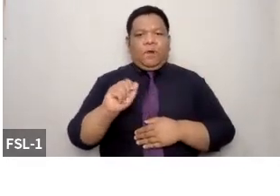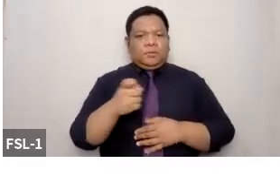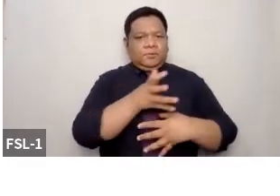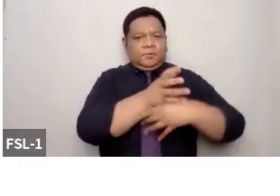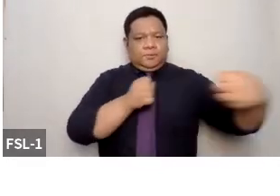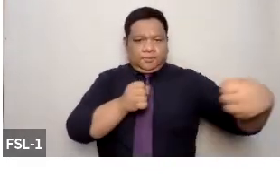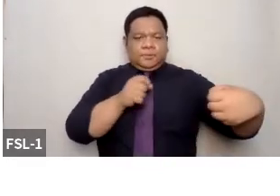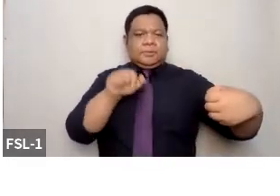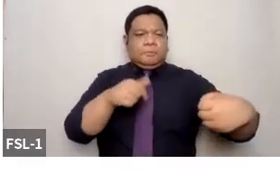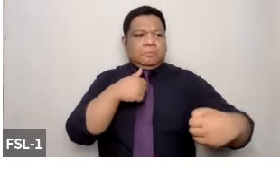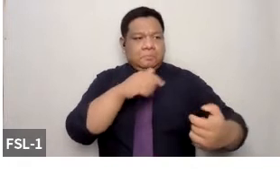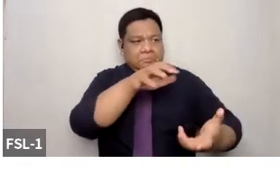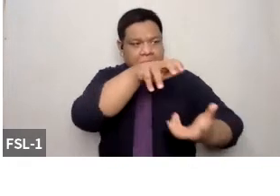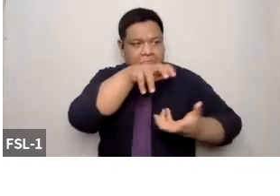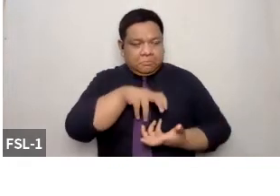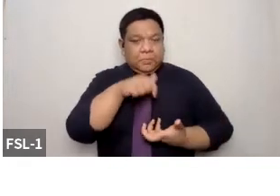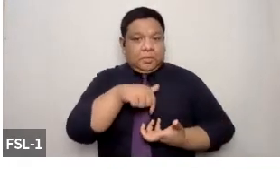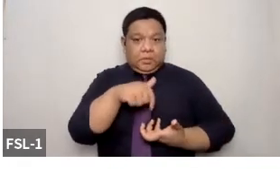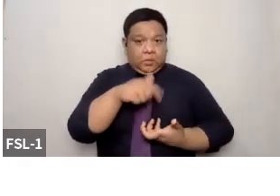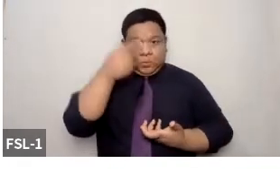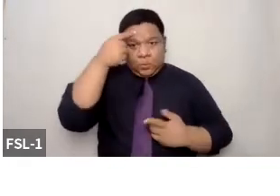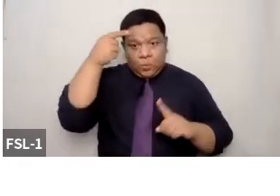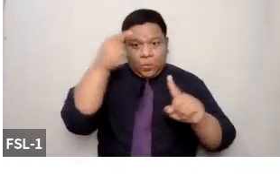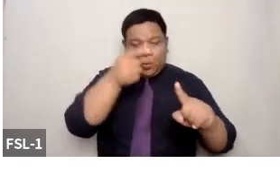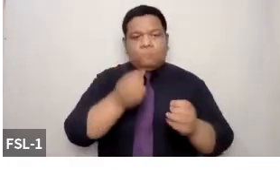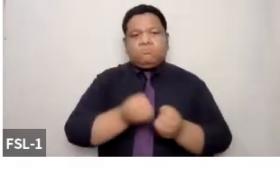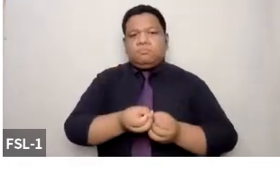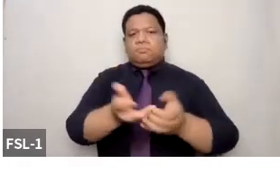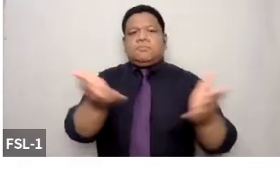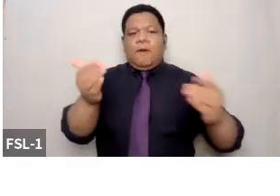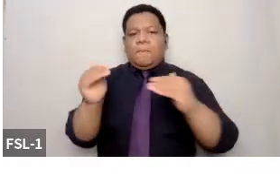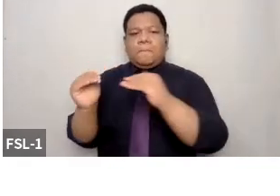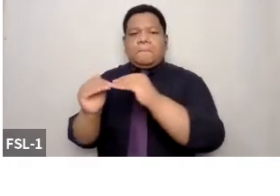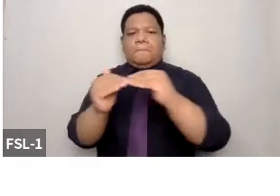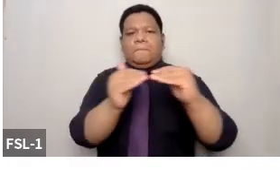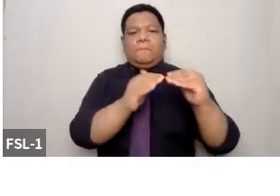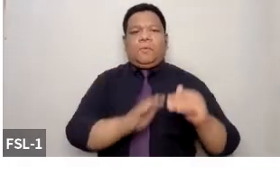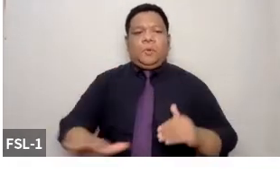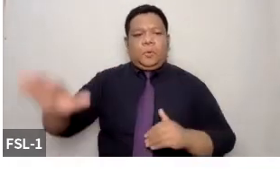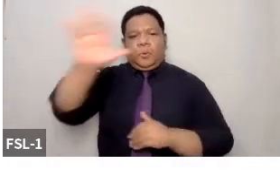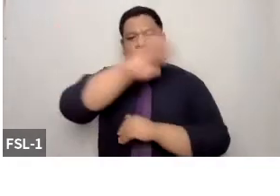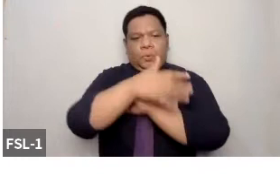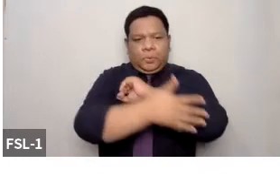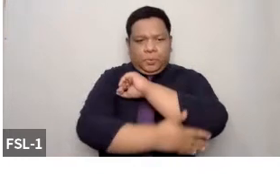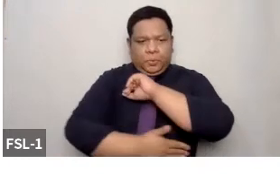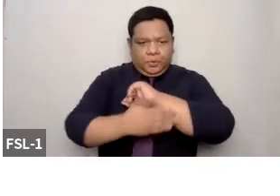The goal of Covax is to distribute this fairly across all countries. So that’s what happened.